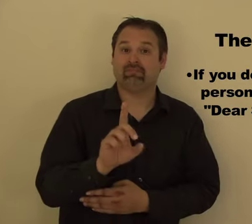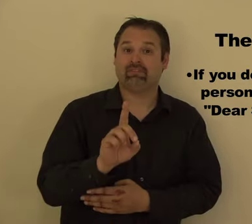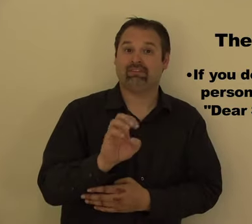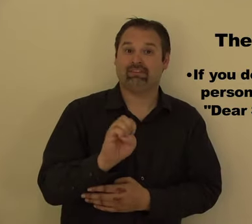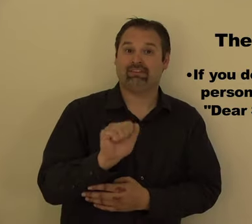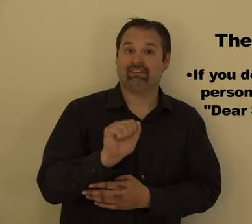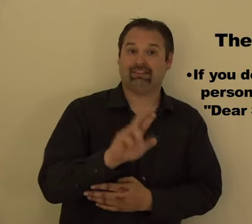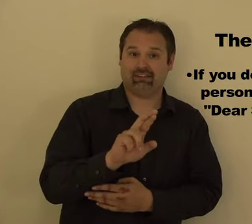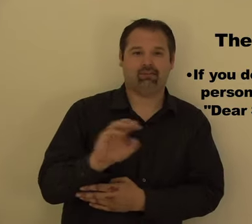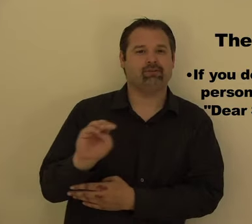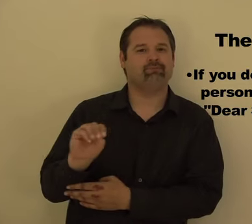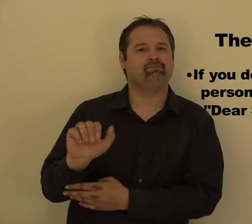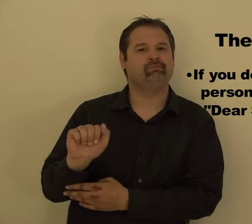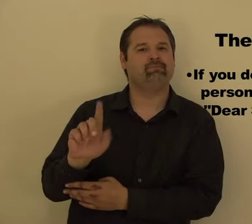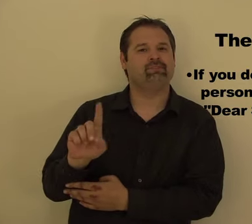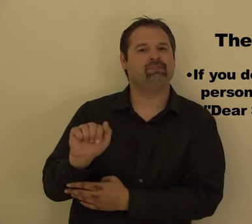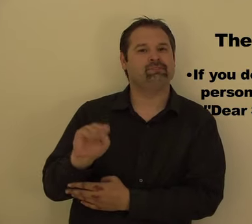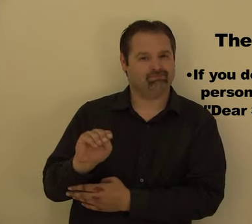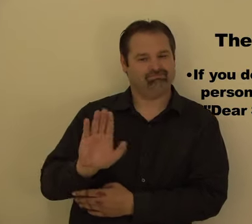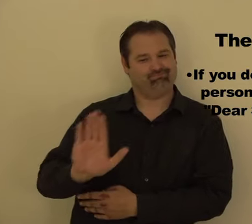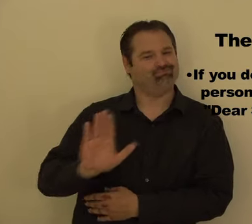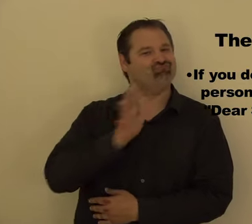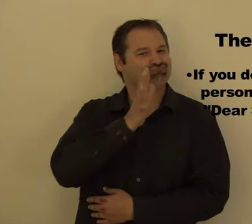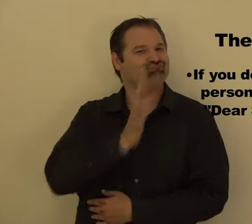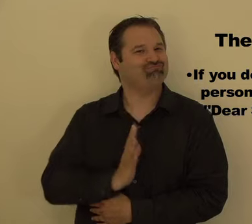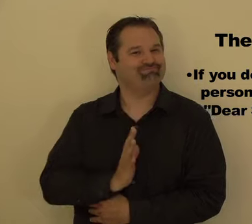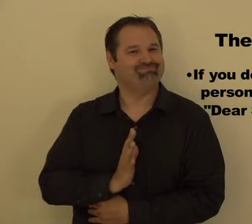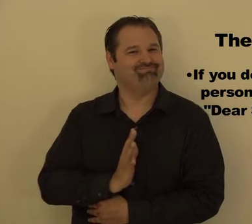You should continue addressing them in this formal manner